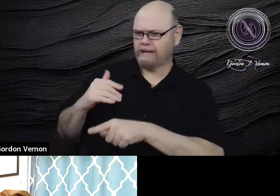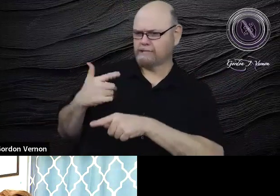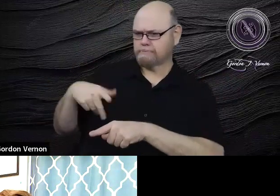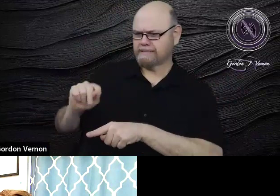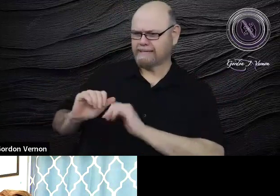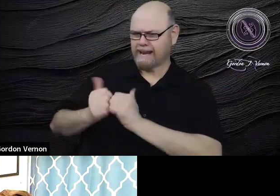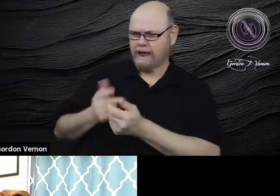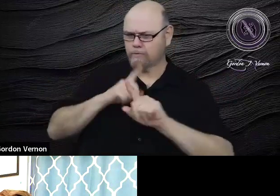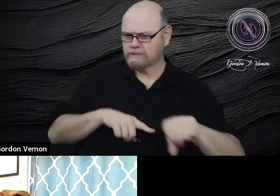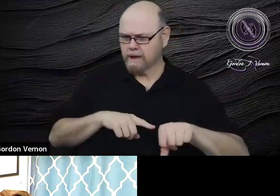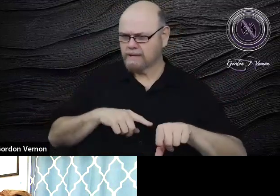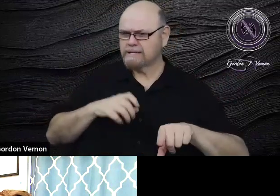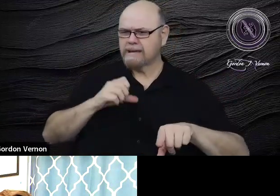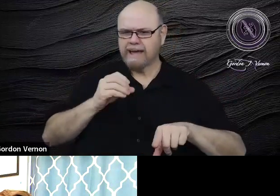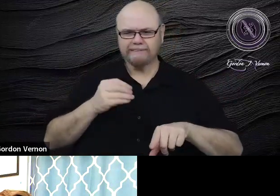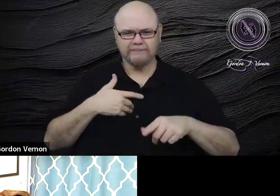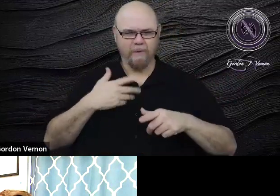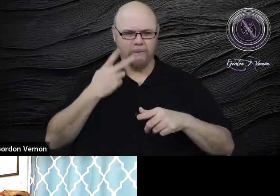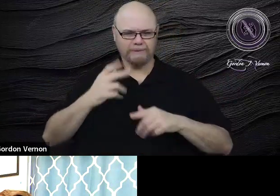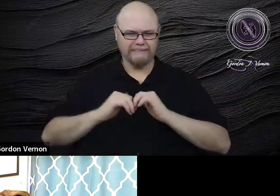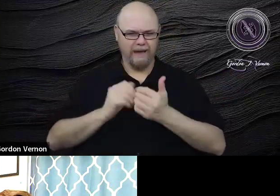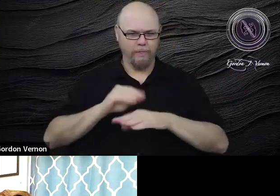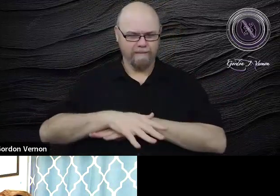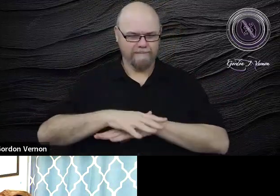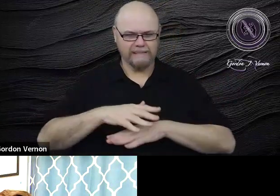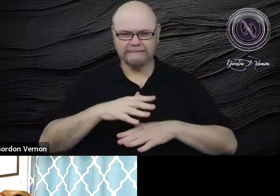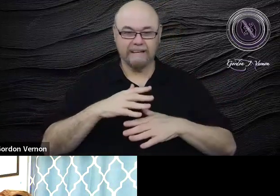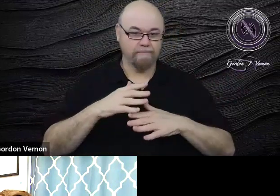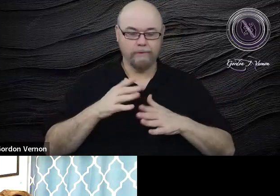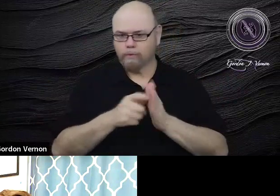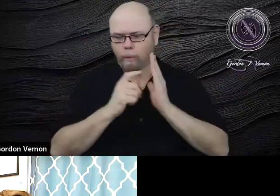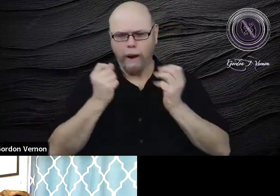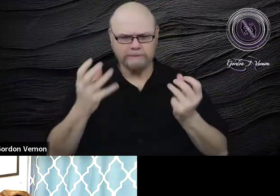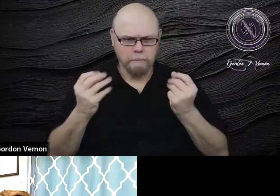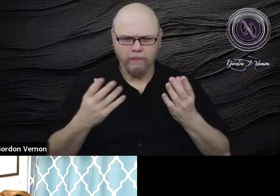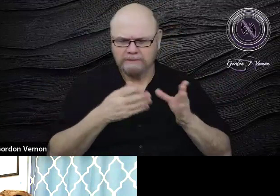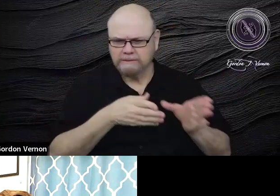depends on the stimulus material we use is a left or a right ear advantage.